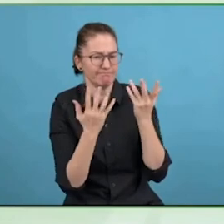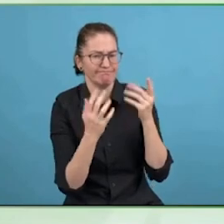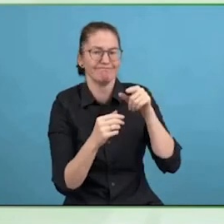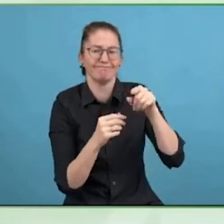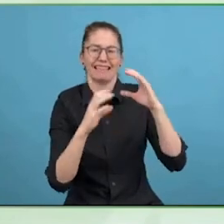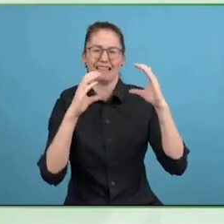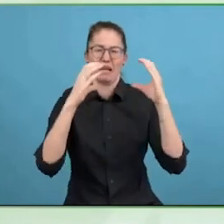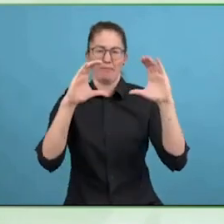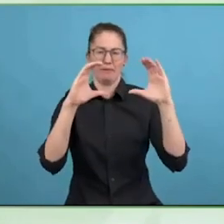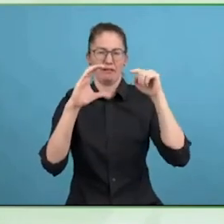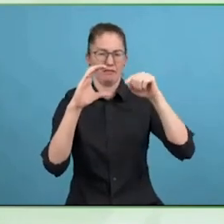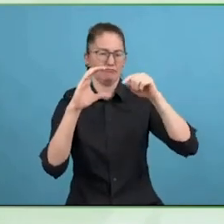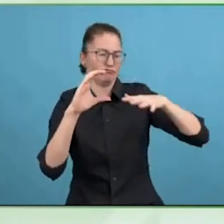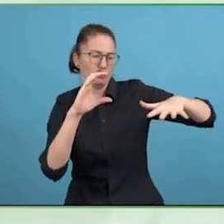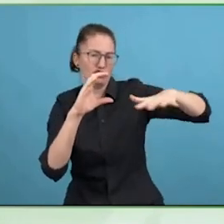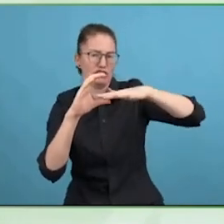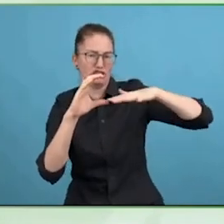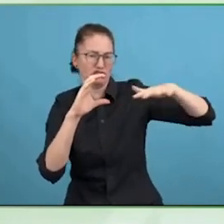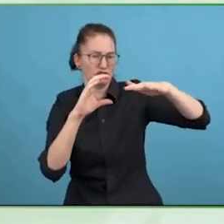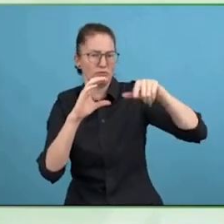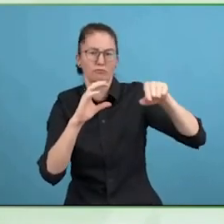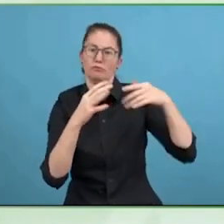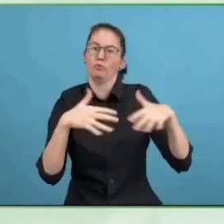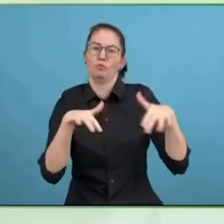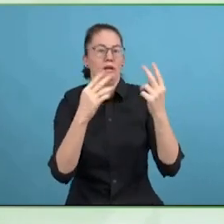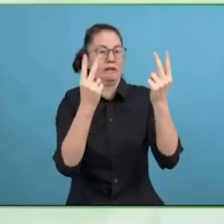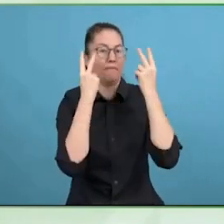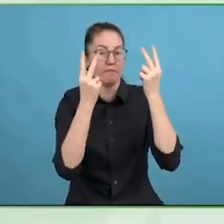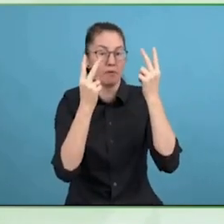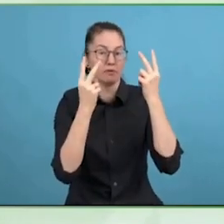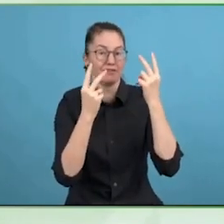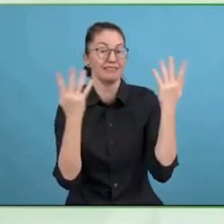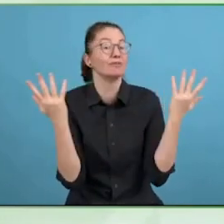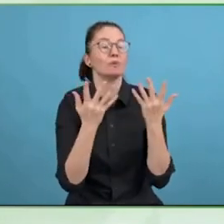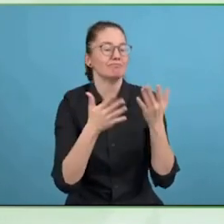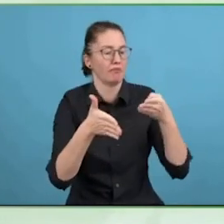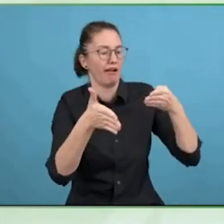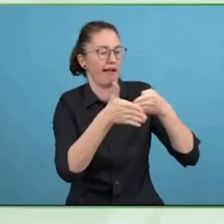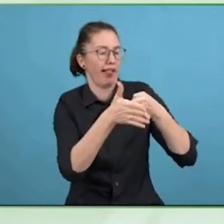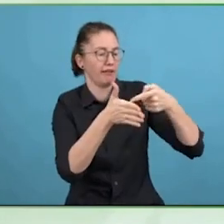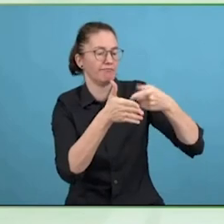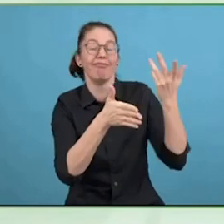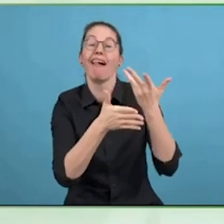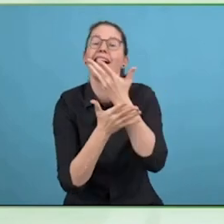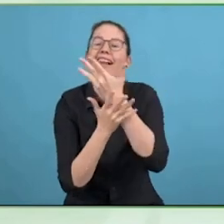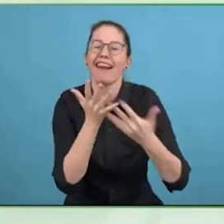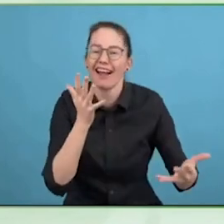everything in English and they need the German language for experts for